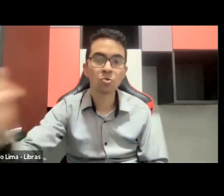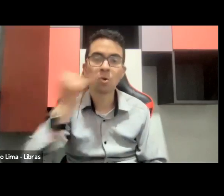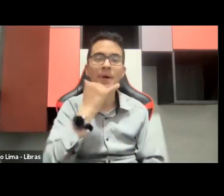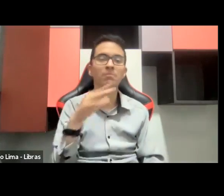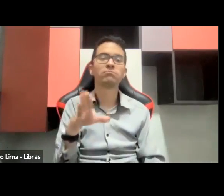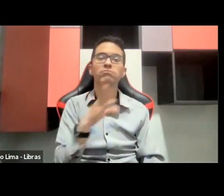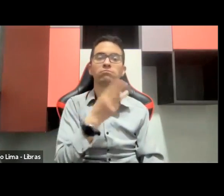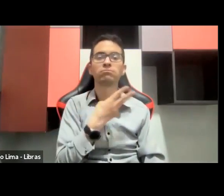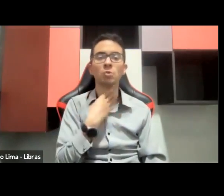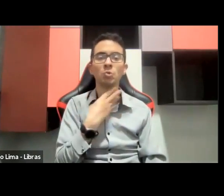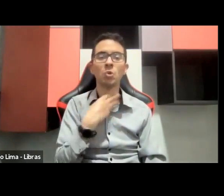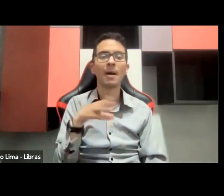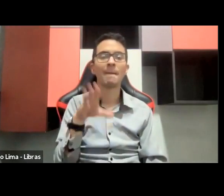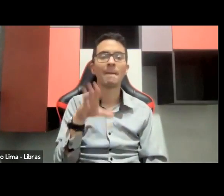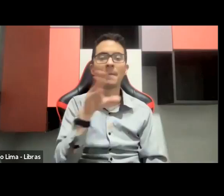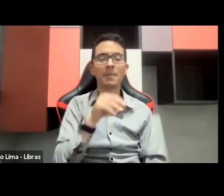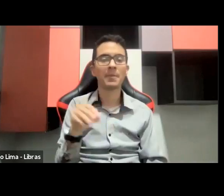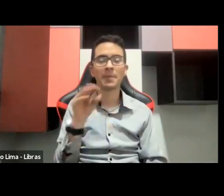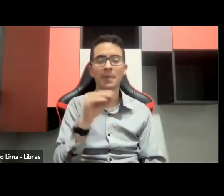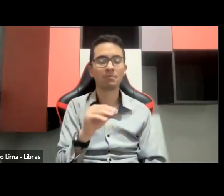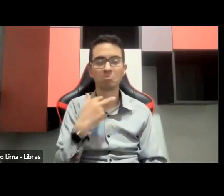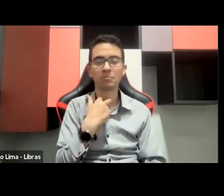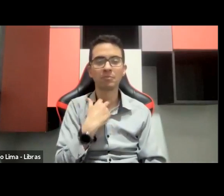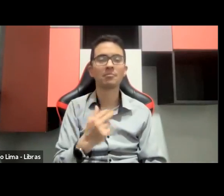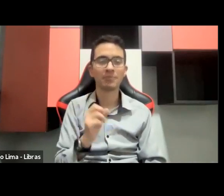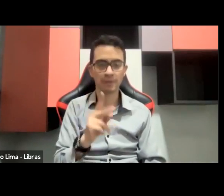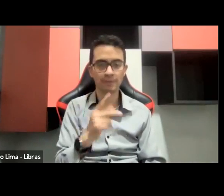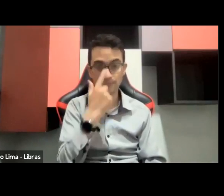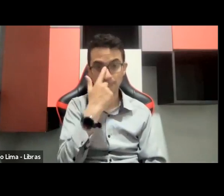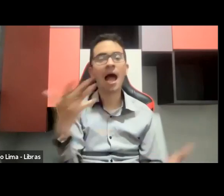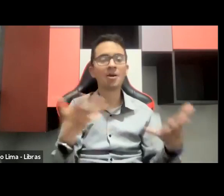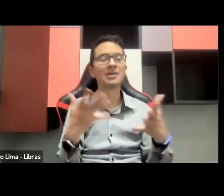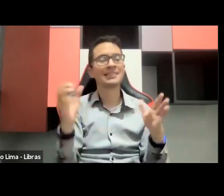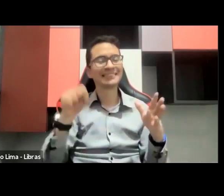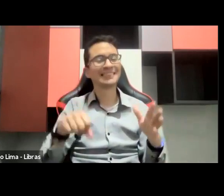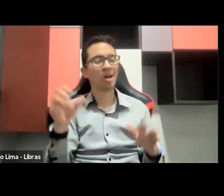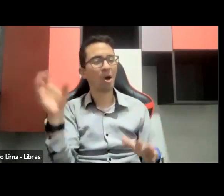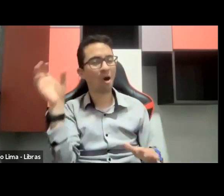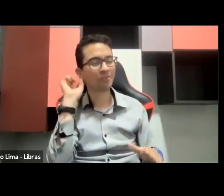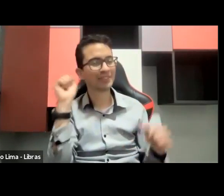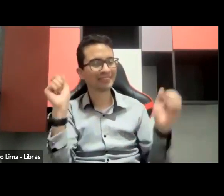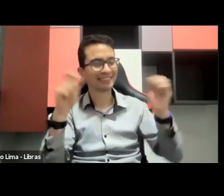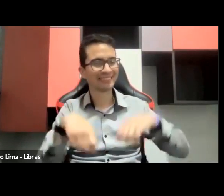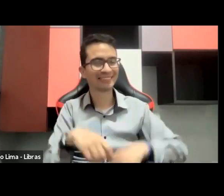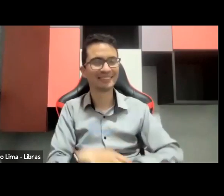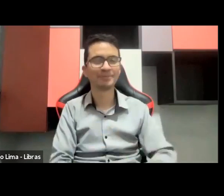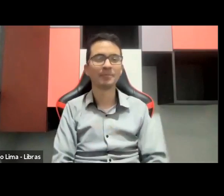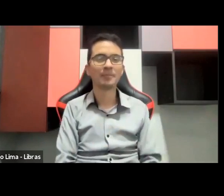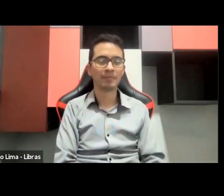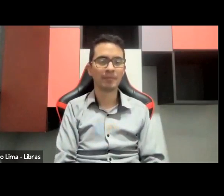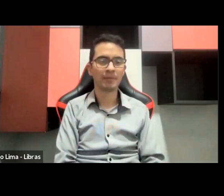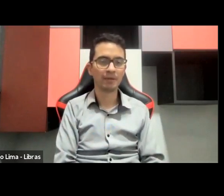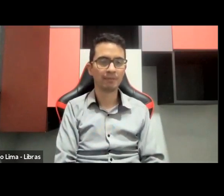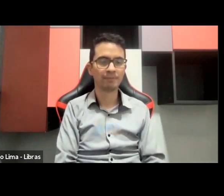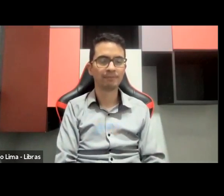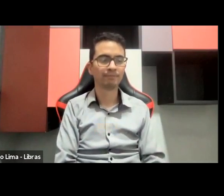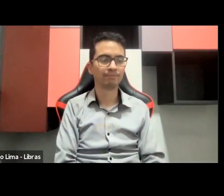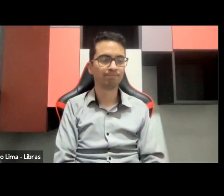Faith that God. Can you hear me now. Yes. , yes. Okay, if you , yes. Okay, if you could see my computer you would say no, it's